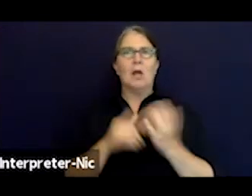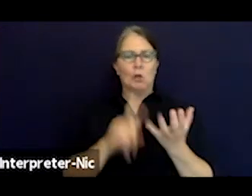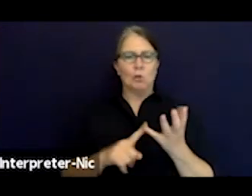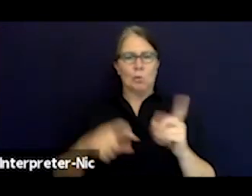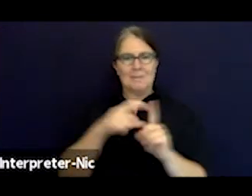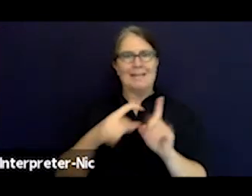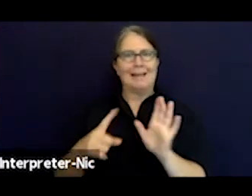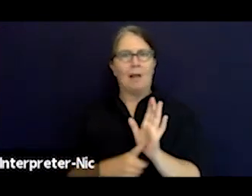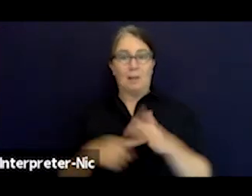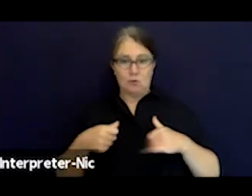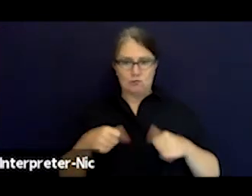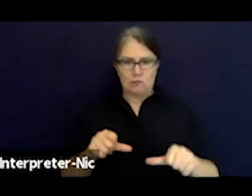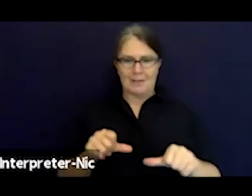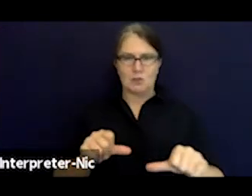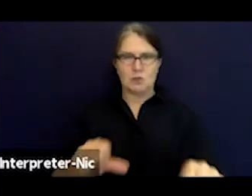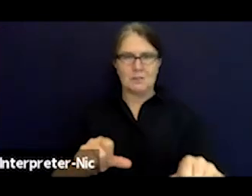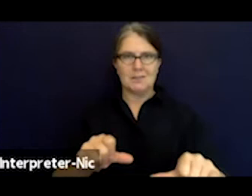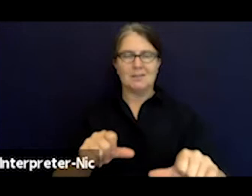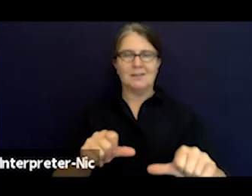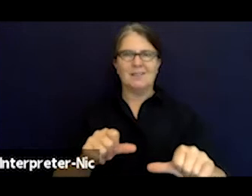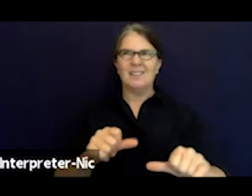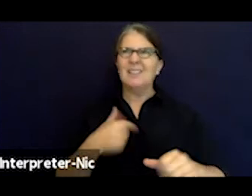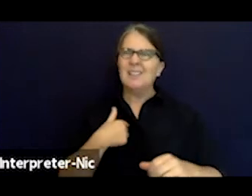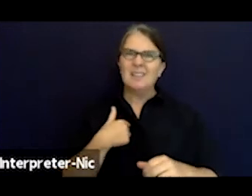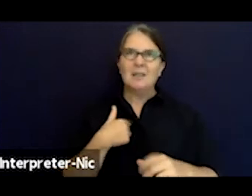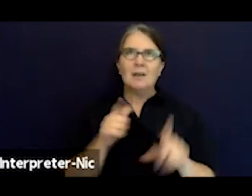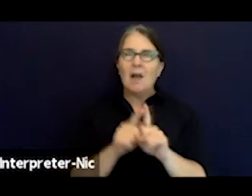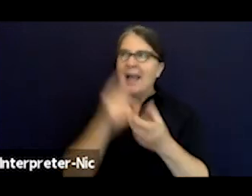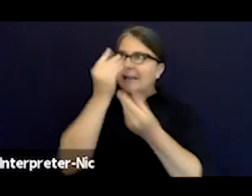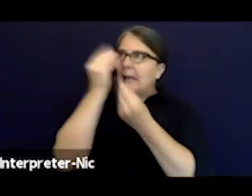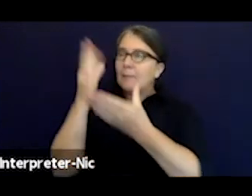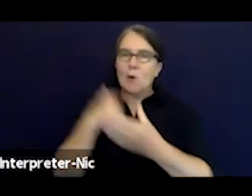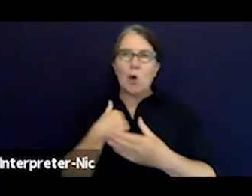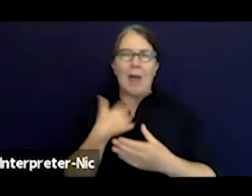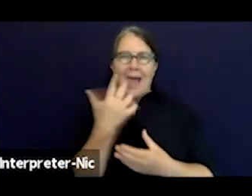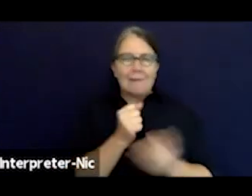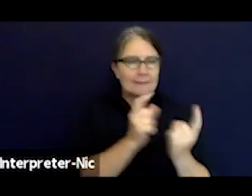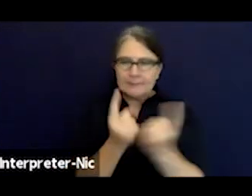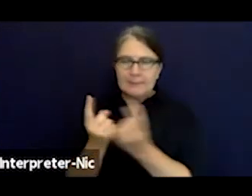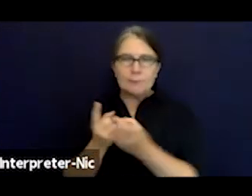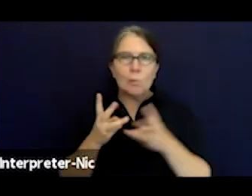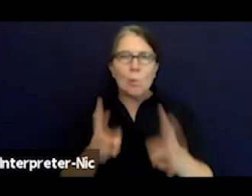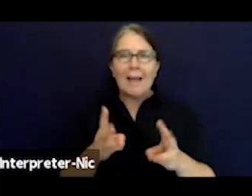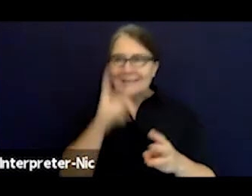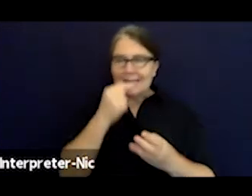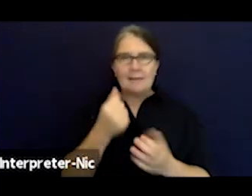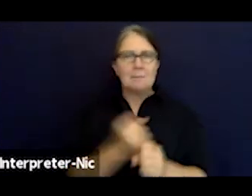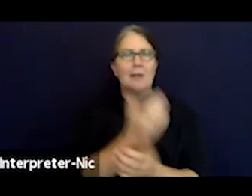by using multiple means to keep people engaged -- this can be as simple as asking instructors to put